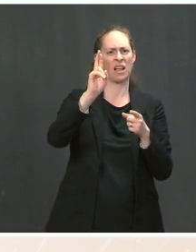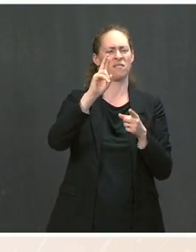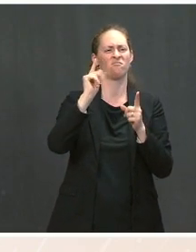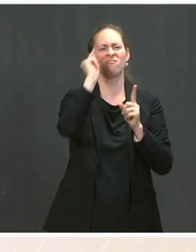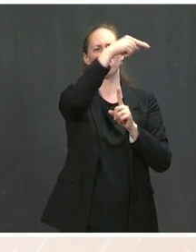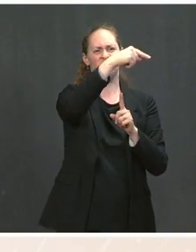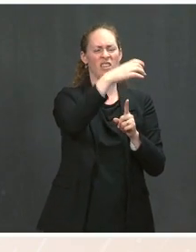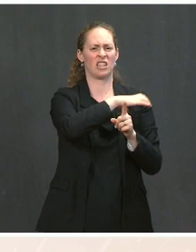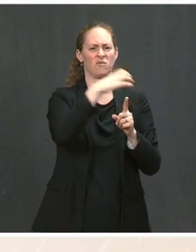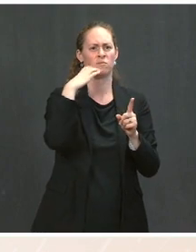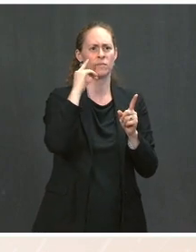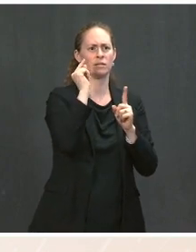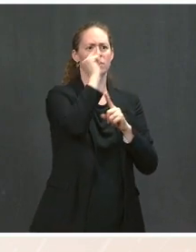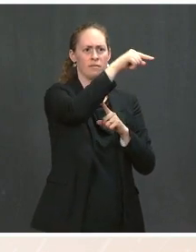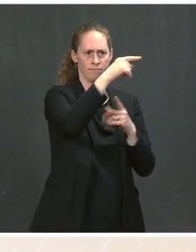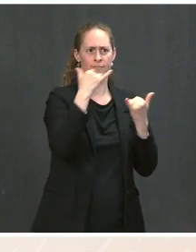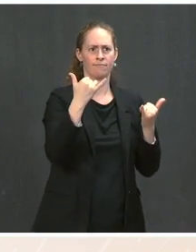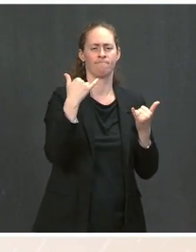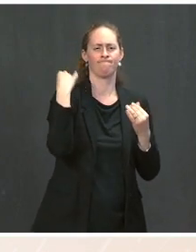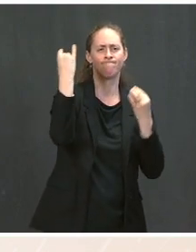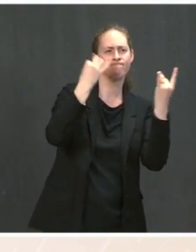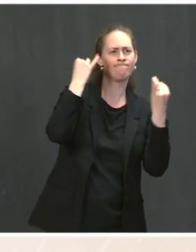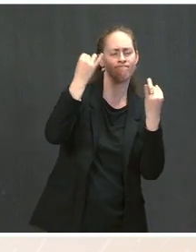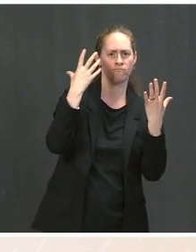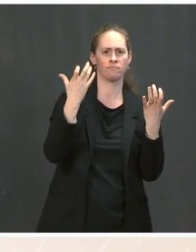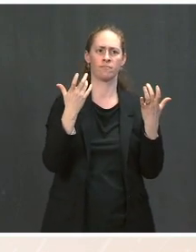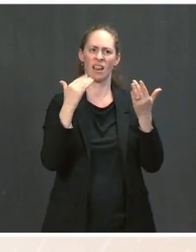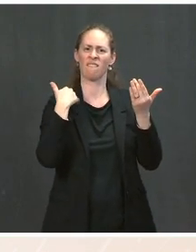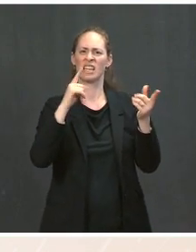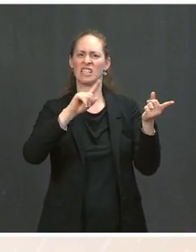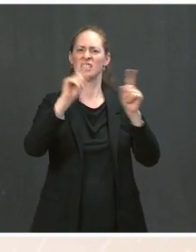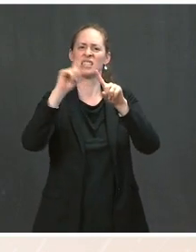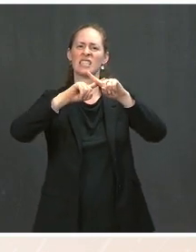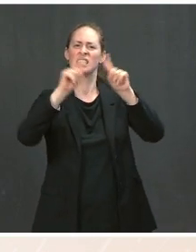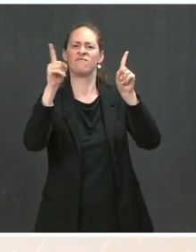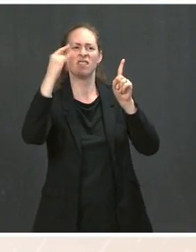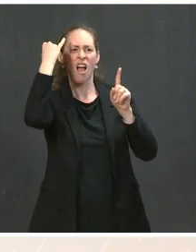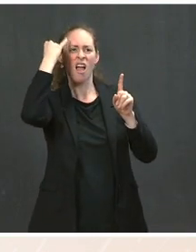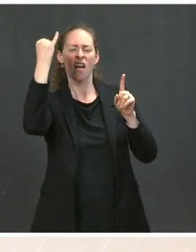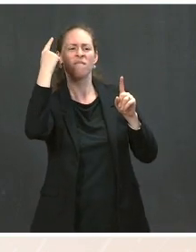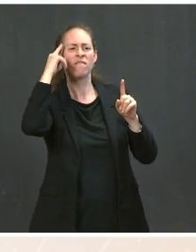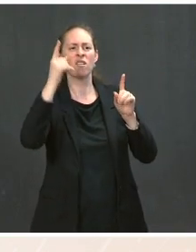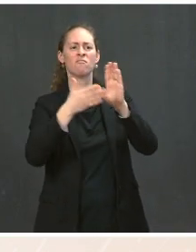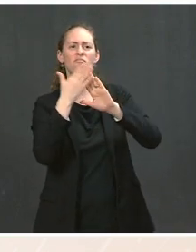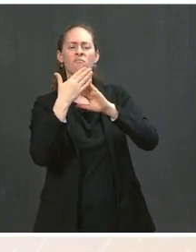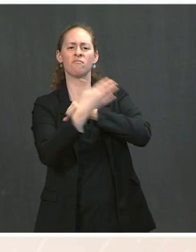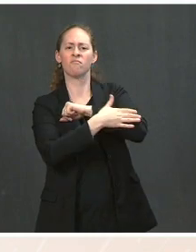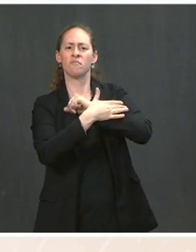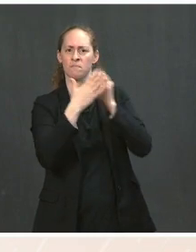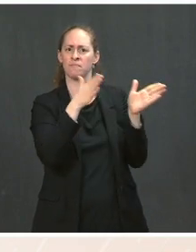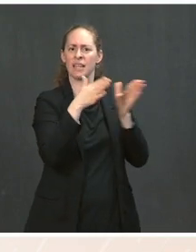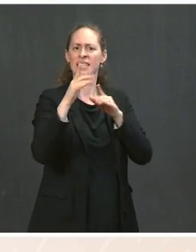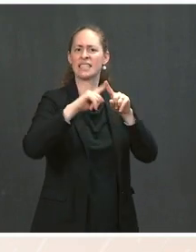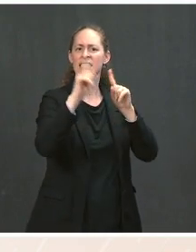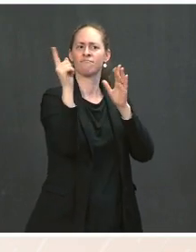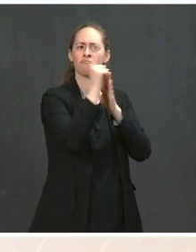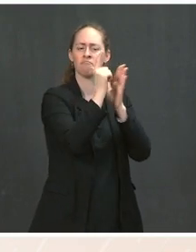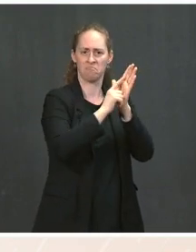with the topline number being in the area of $650 billion. And I'm wondering what the White House's response to that would be?